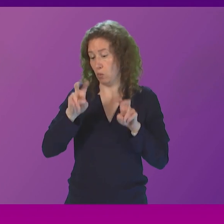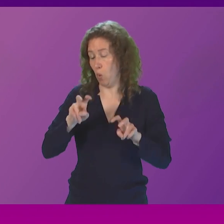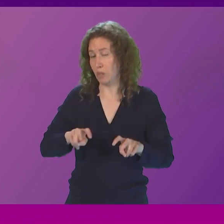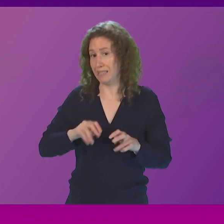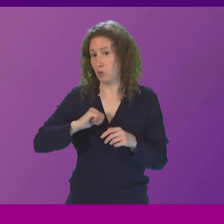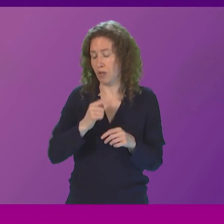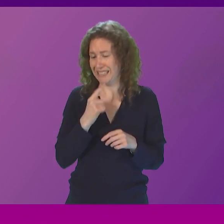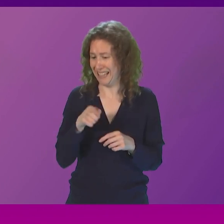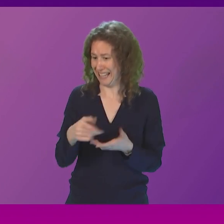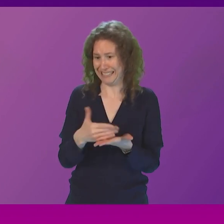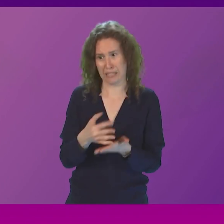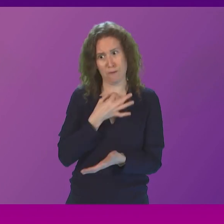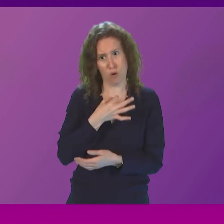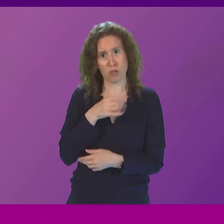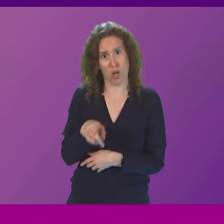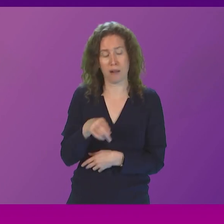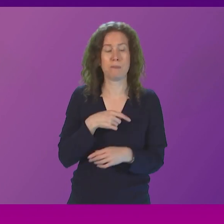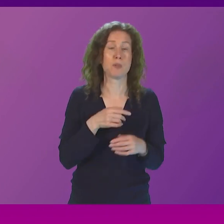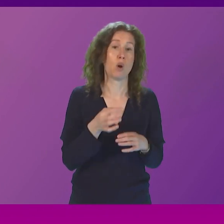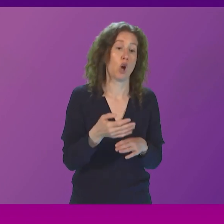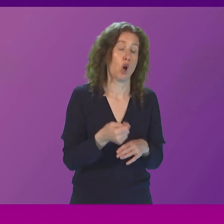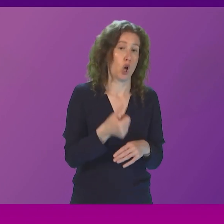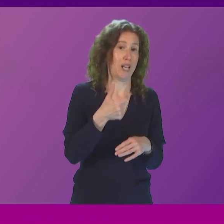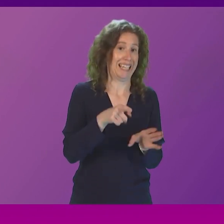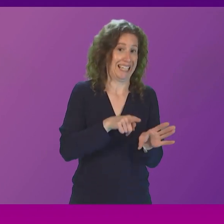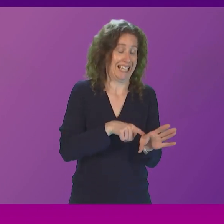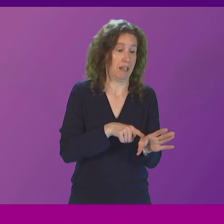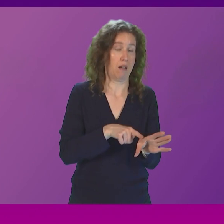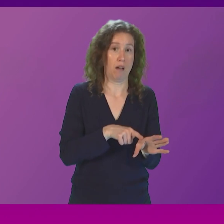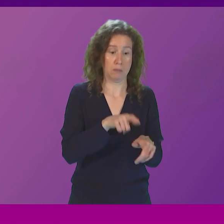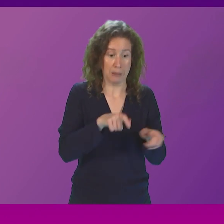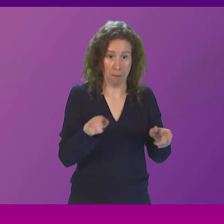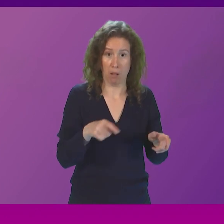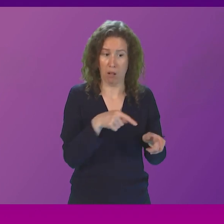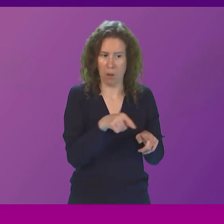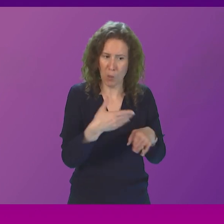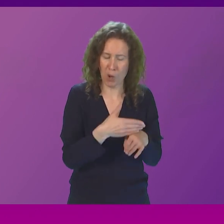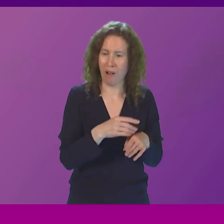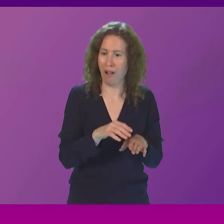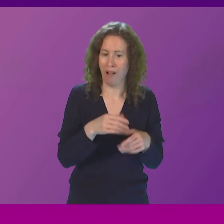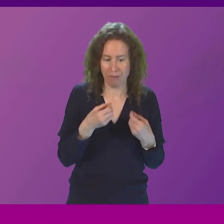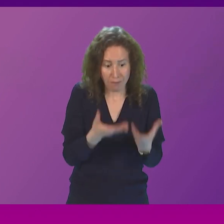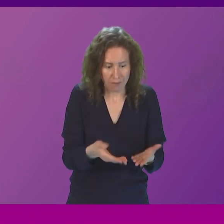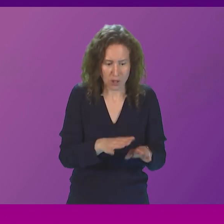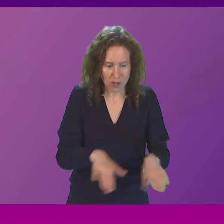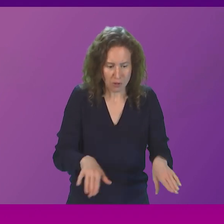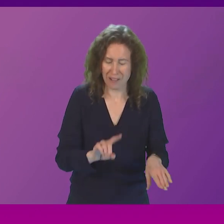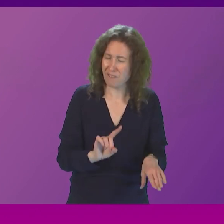Early years practitioners, who are children’s first educators, are being let down by the Government.